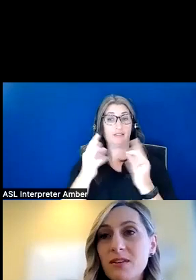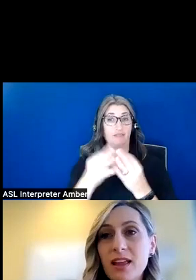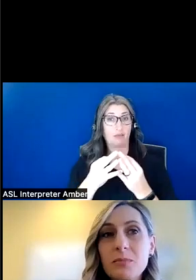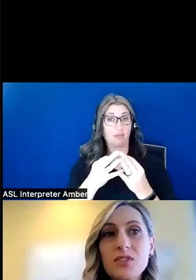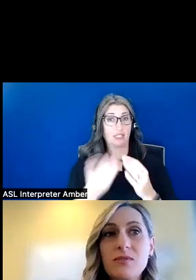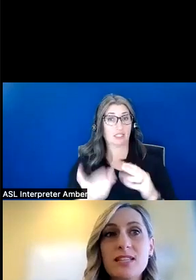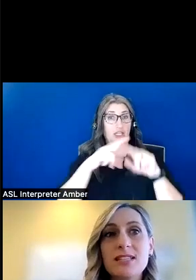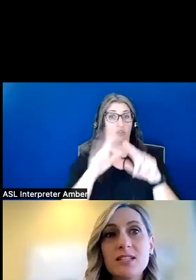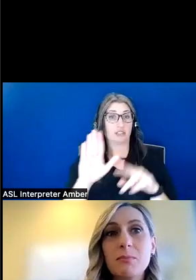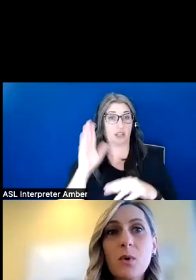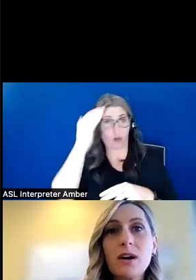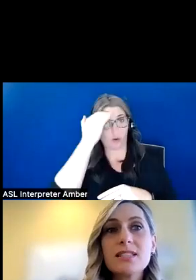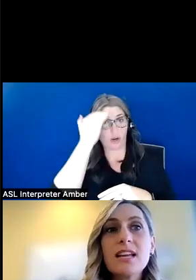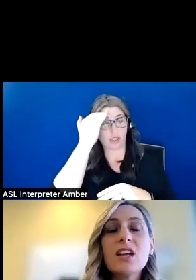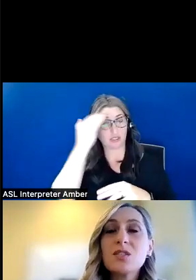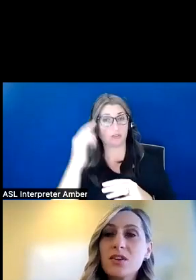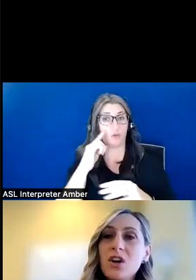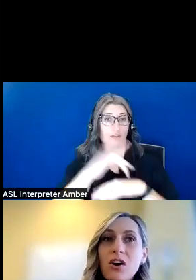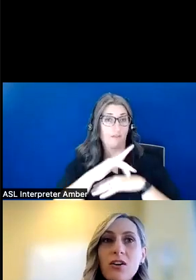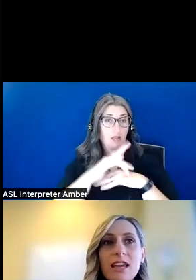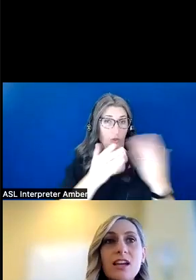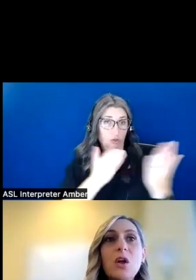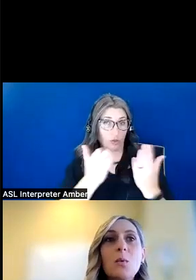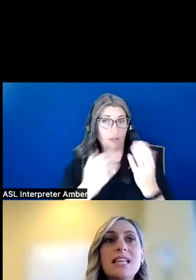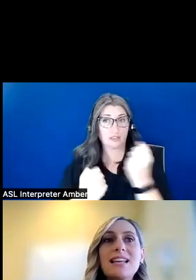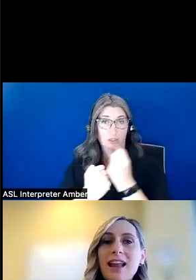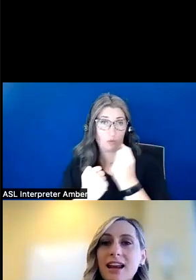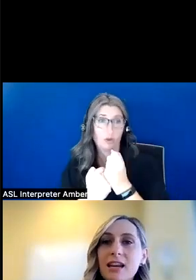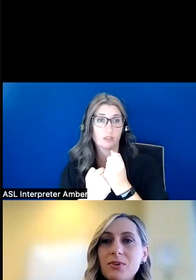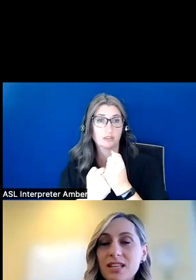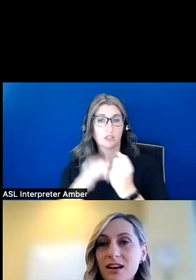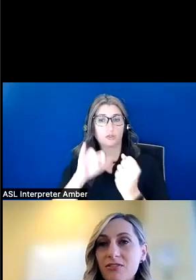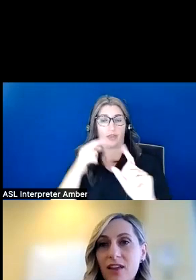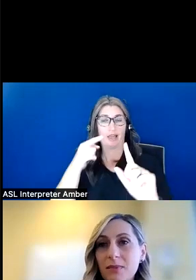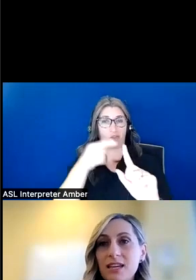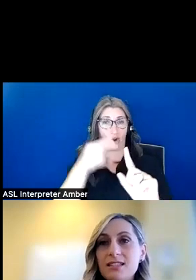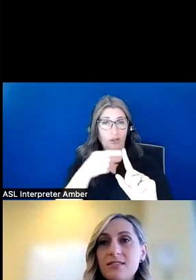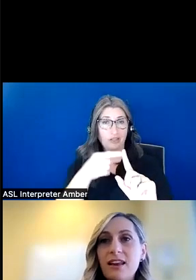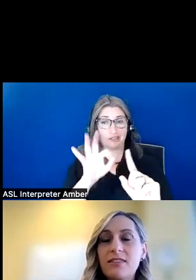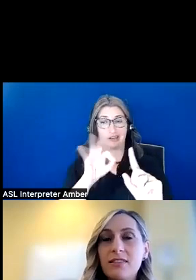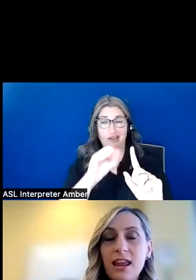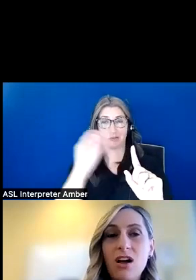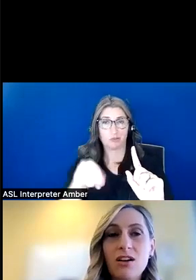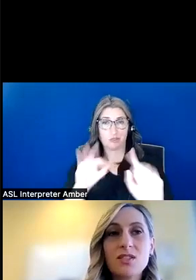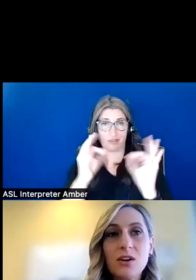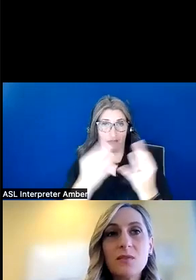available services and supports, so the target was that 90 percent of families that NACOG